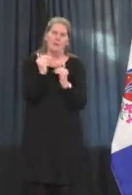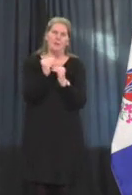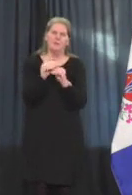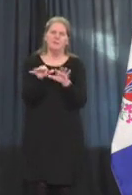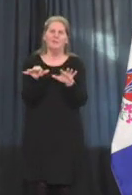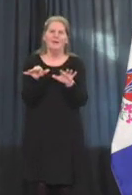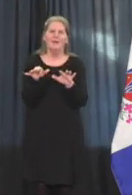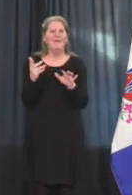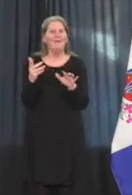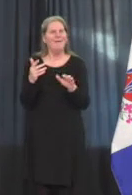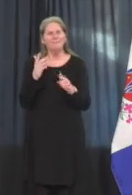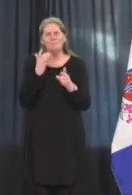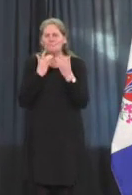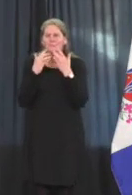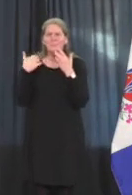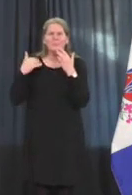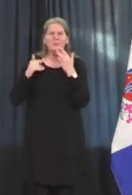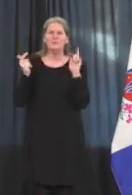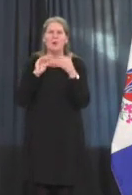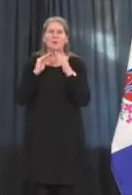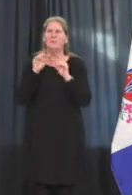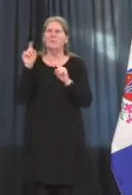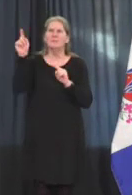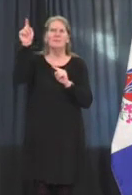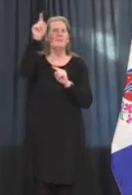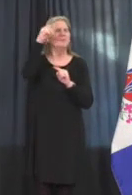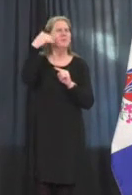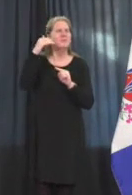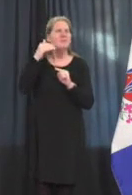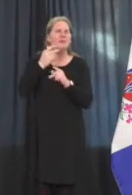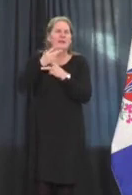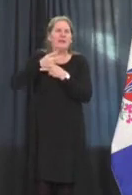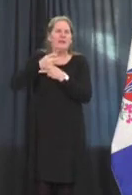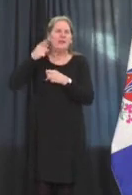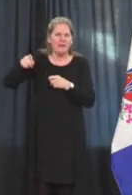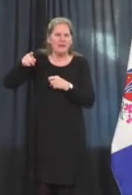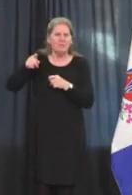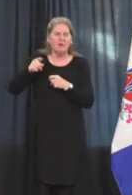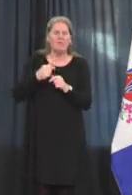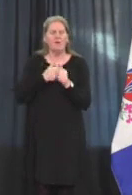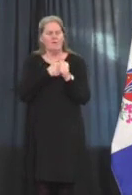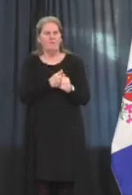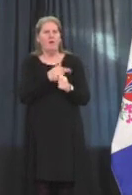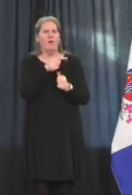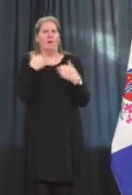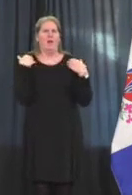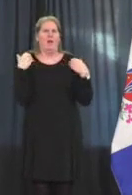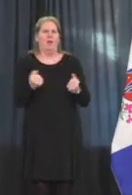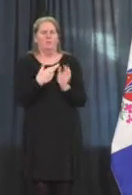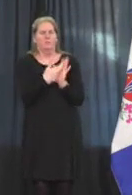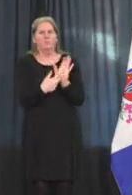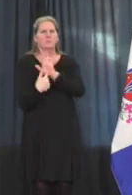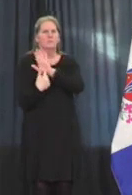COMMUNITIES WITH THE NEED TO IMPLEMENT PUBLIC HEALTH REQUIREMENTS IN PROVISION OF ESSENTIAL SERVICES AND BUSINESS